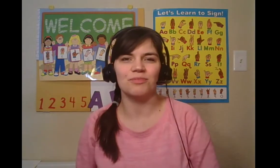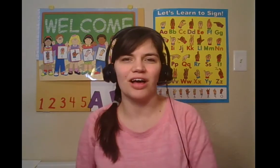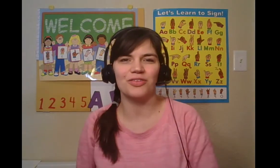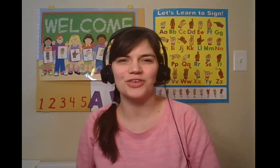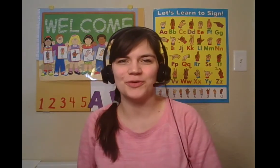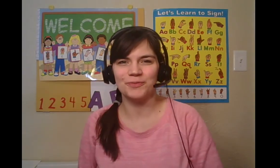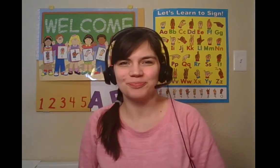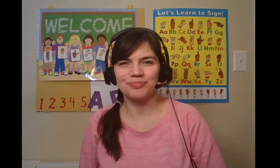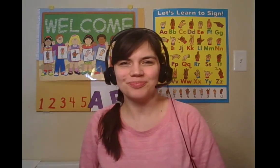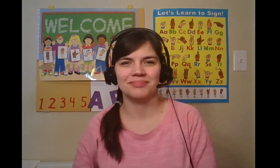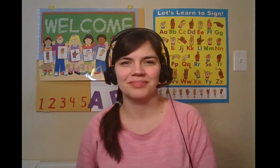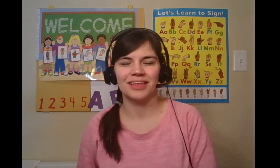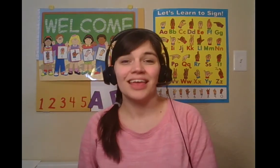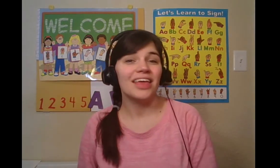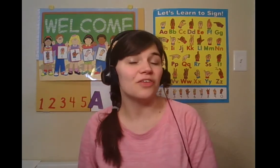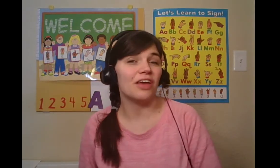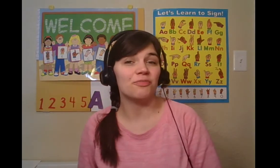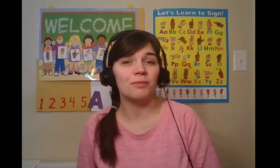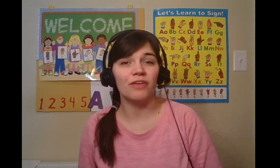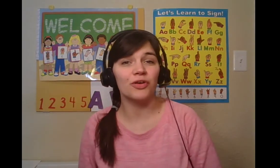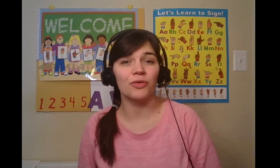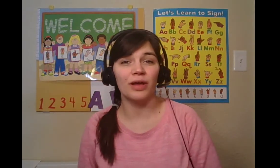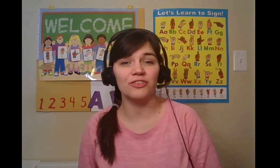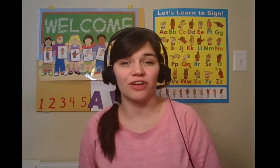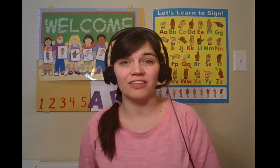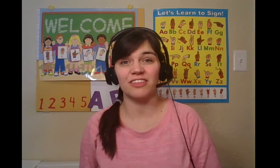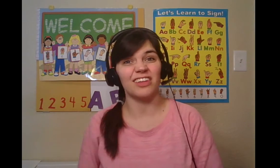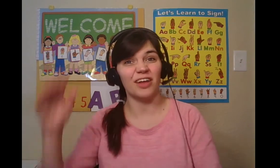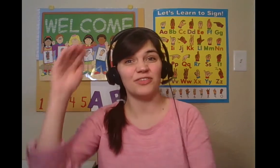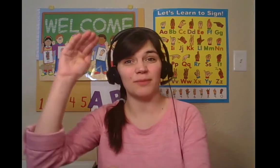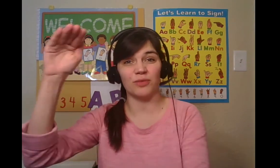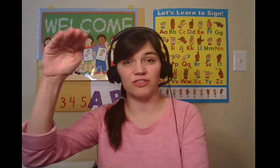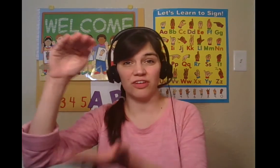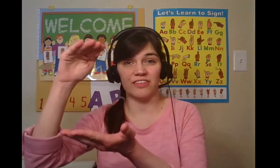block the view. If deaf people ever go to restaurants, a lot of times restaurants